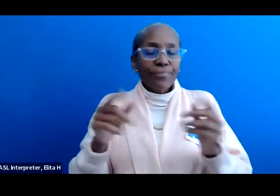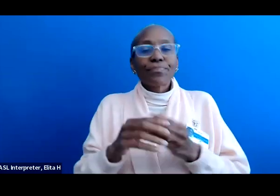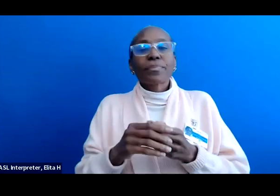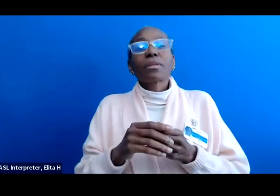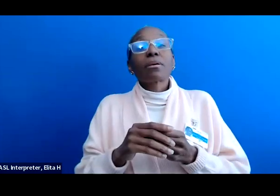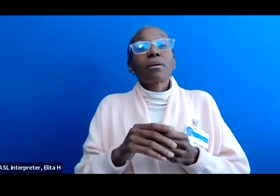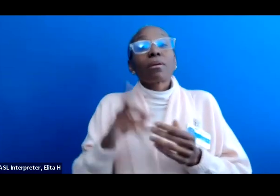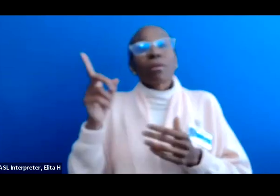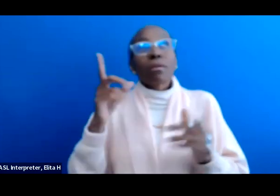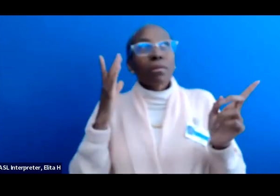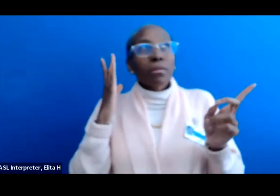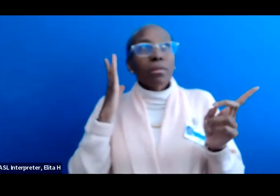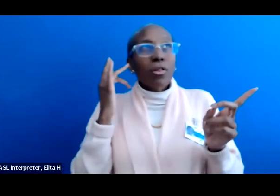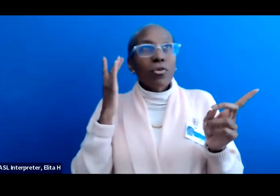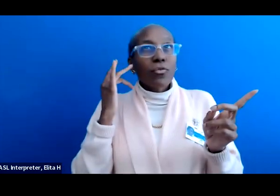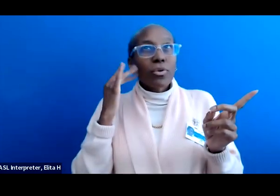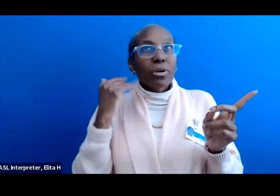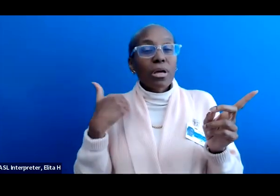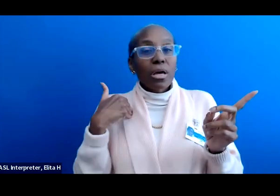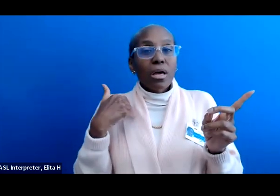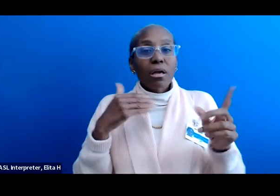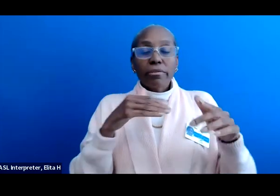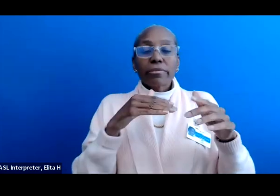The one in California has an accessible bus.